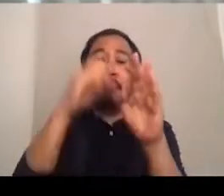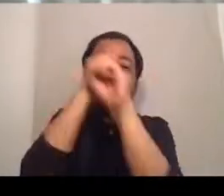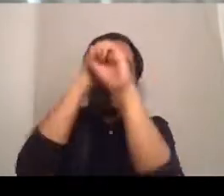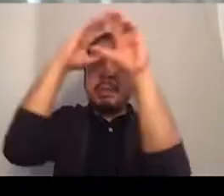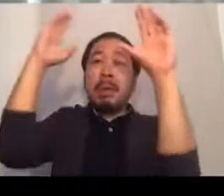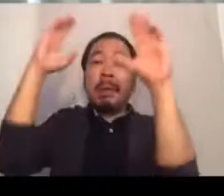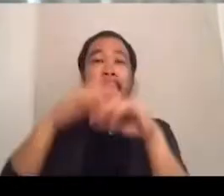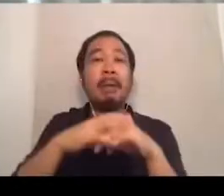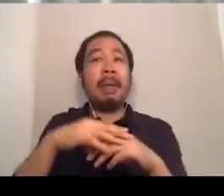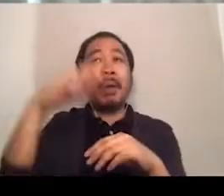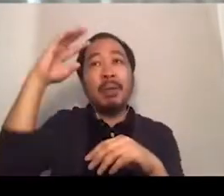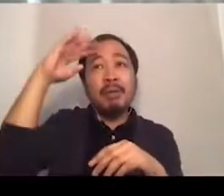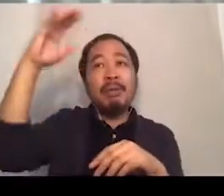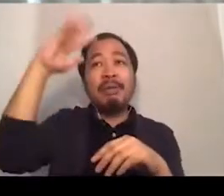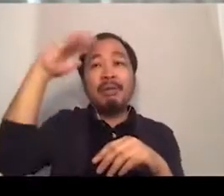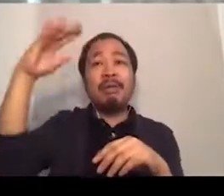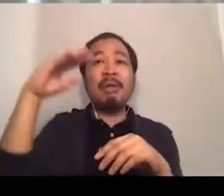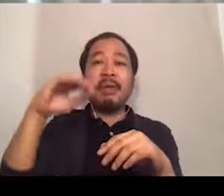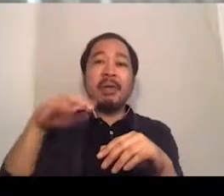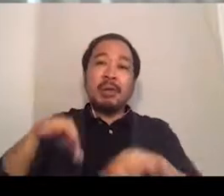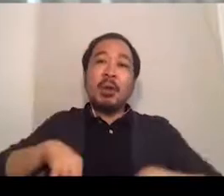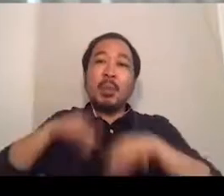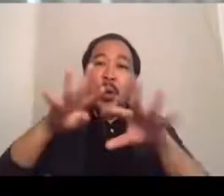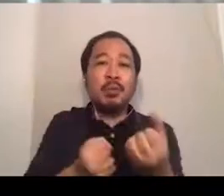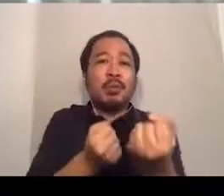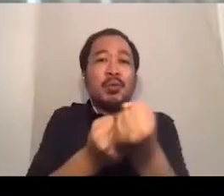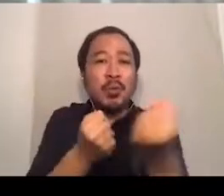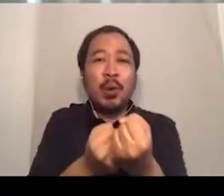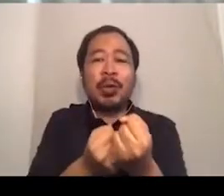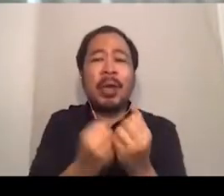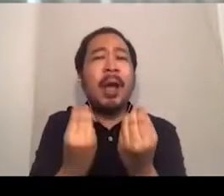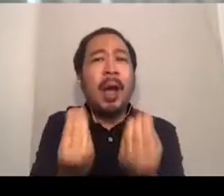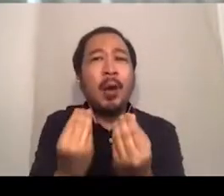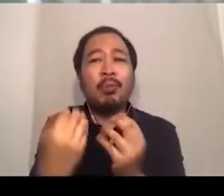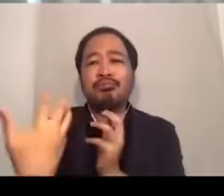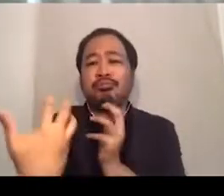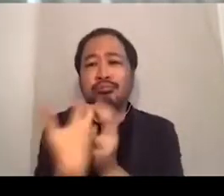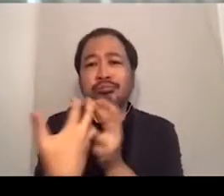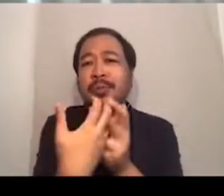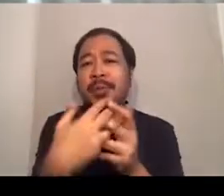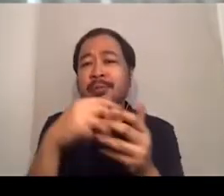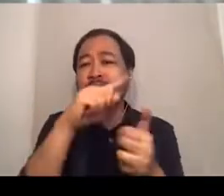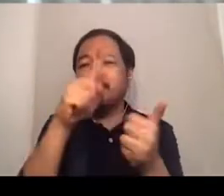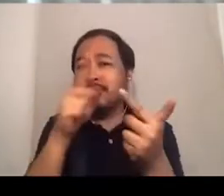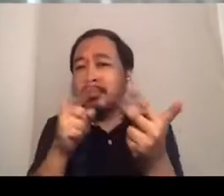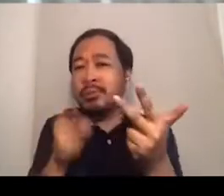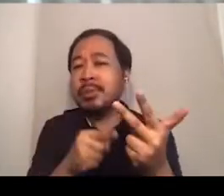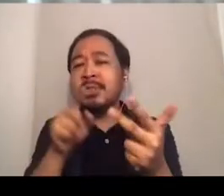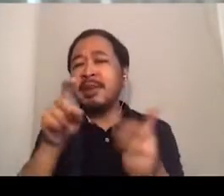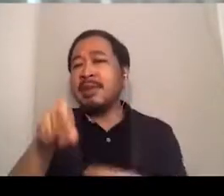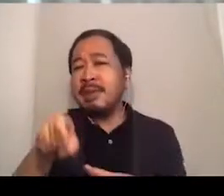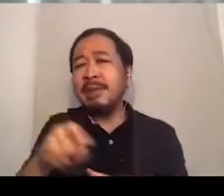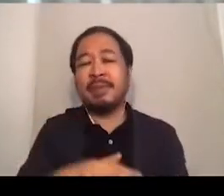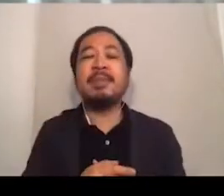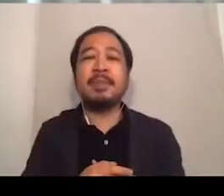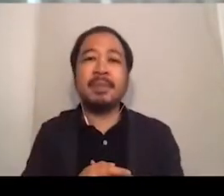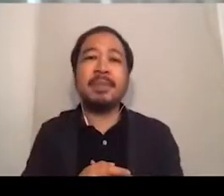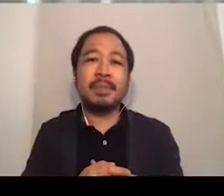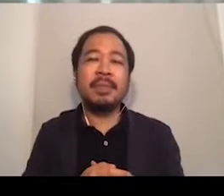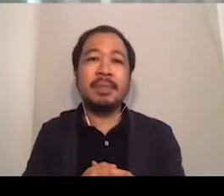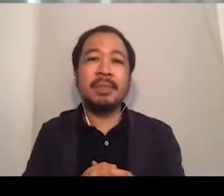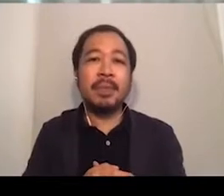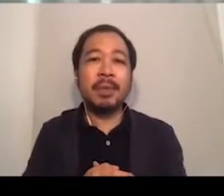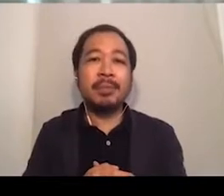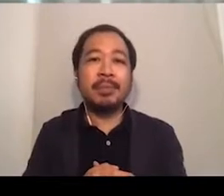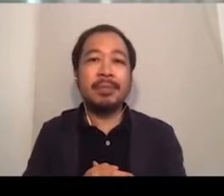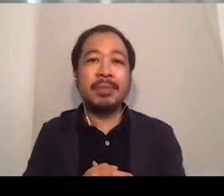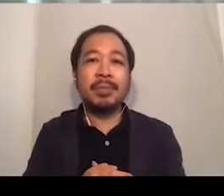So it is almost like the situation that local action has been tested and